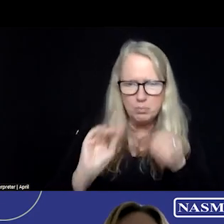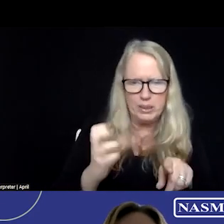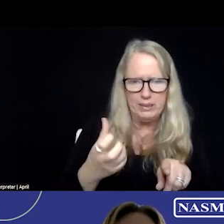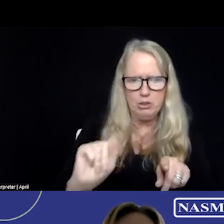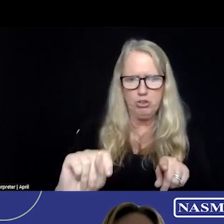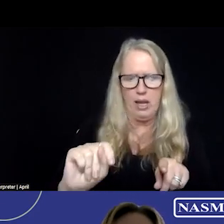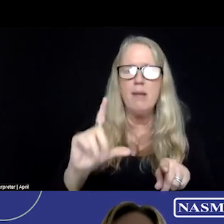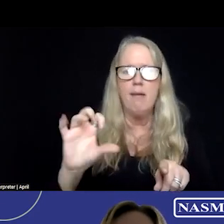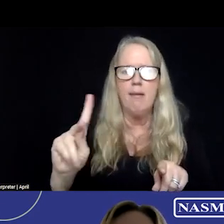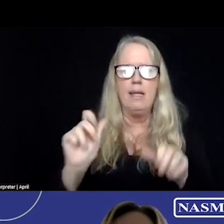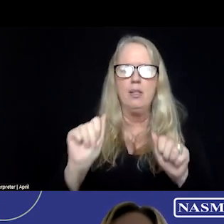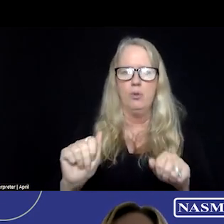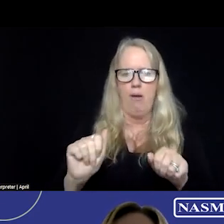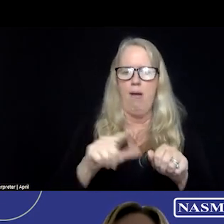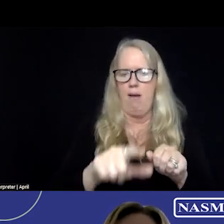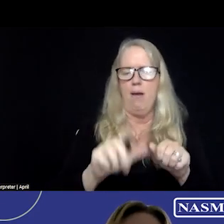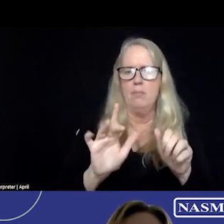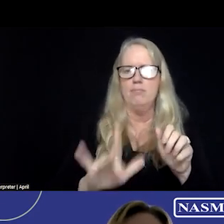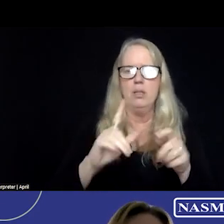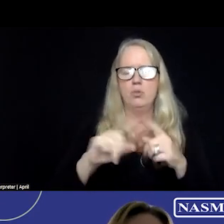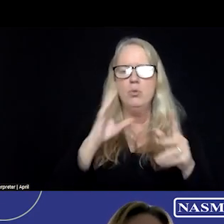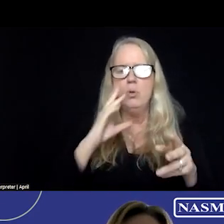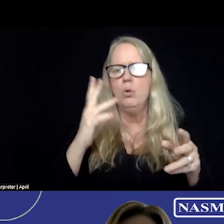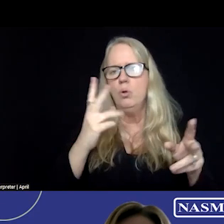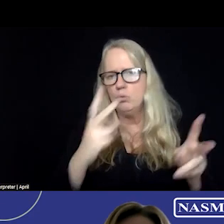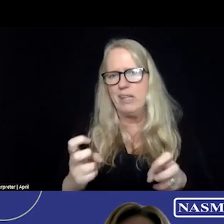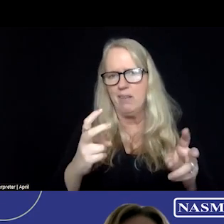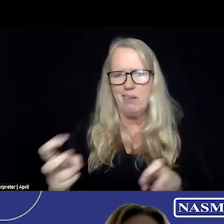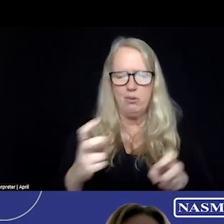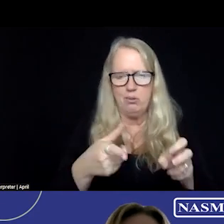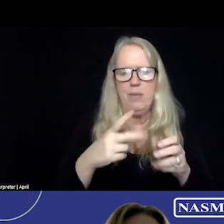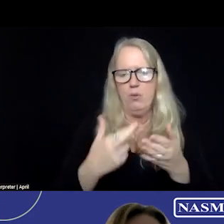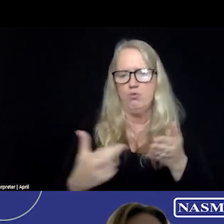CHAT THAT YOU CAN. GO TO DOWNLOAD THIS RESOURCE GUIDE.